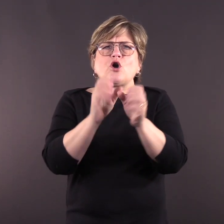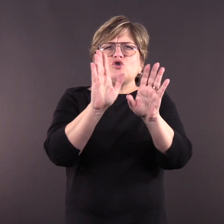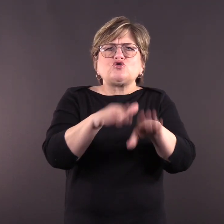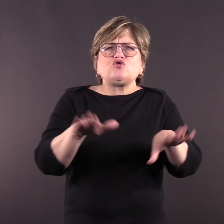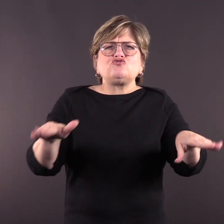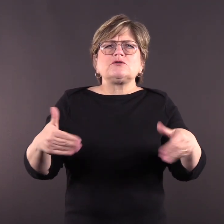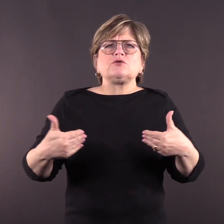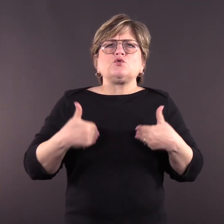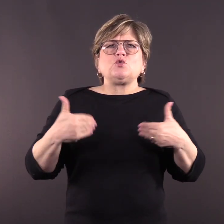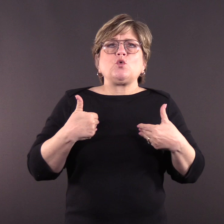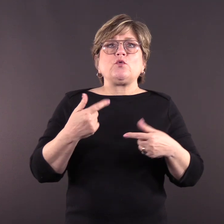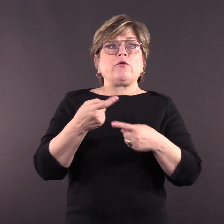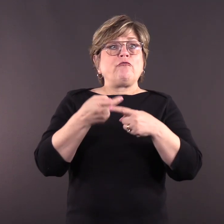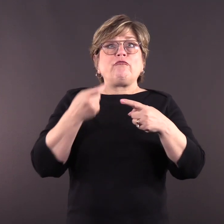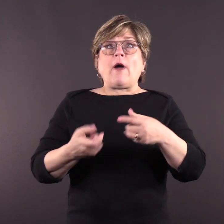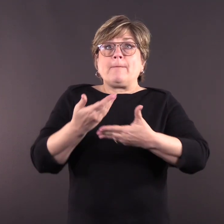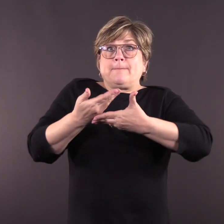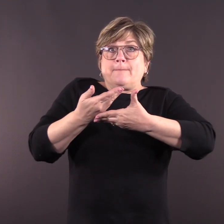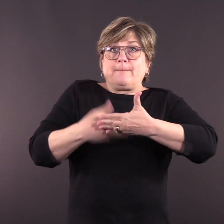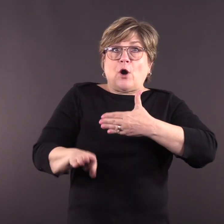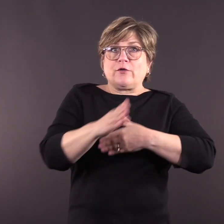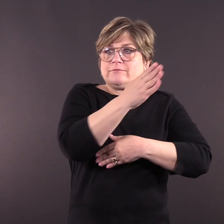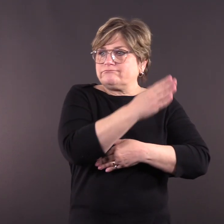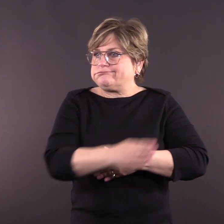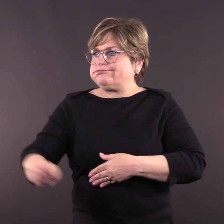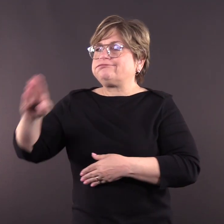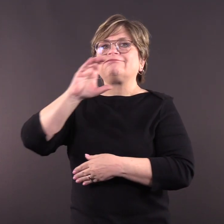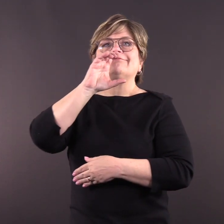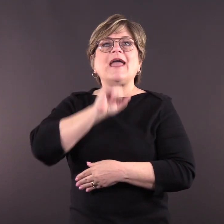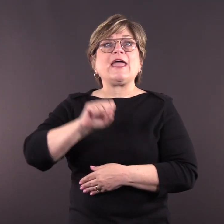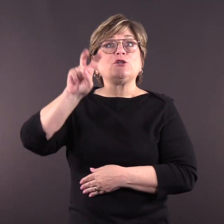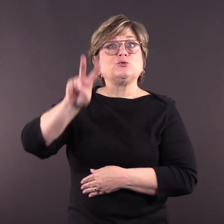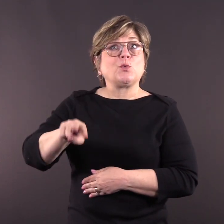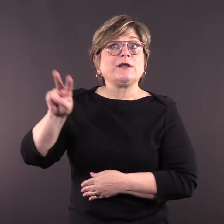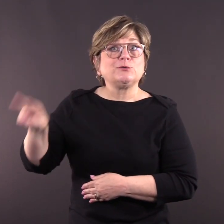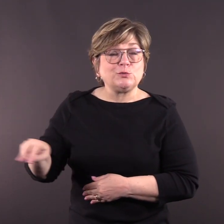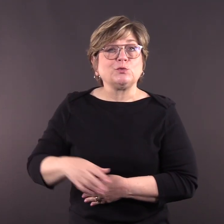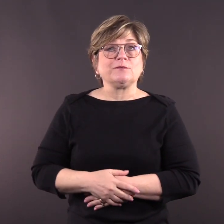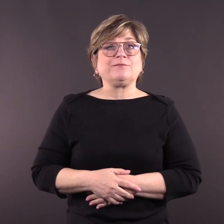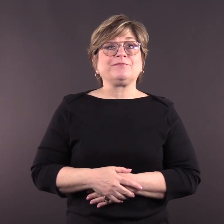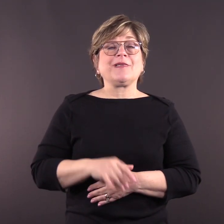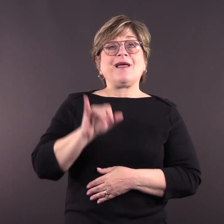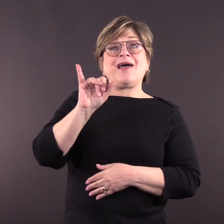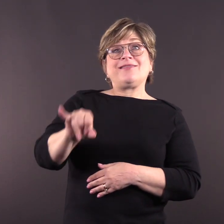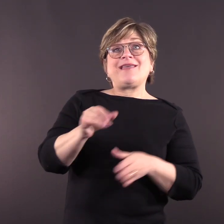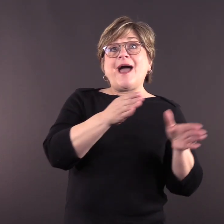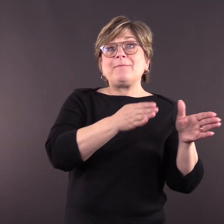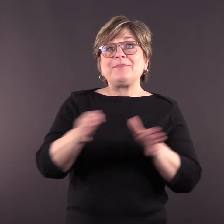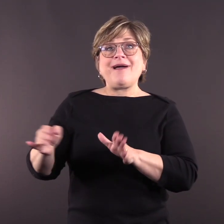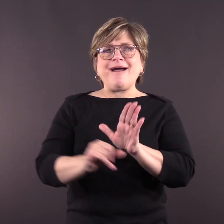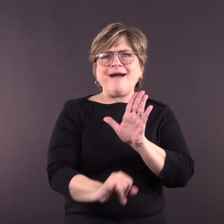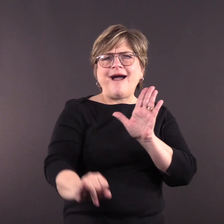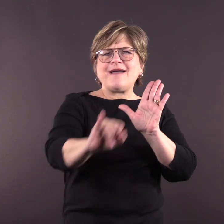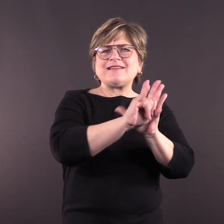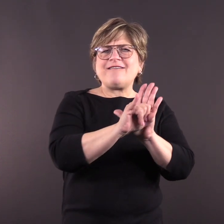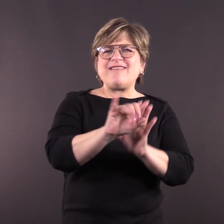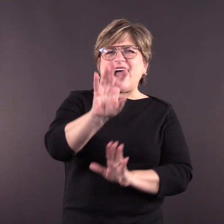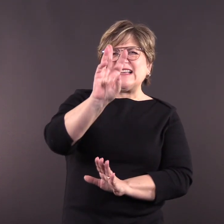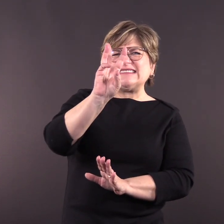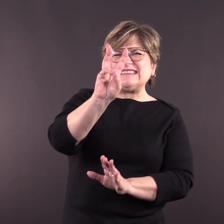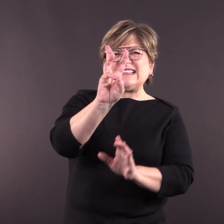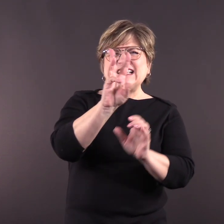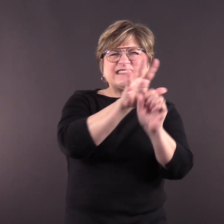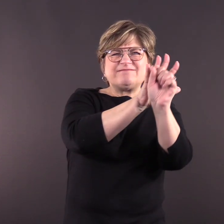children and youth from birth through age 22. The plan identifies six focus